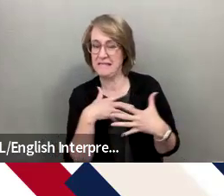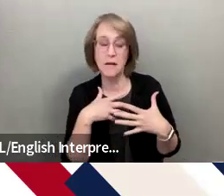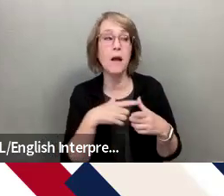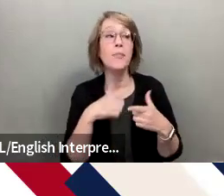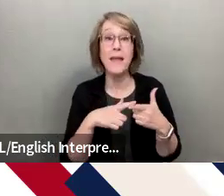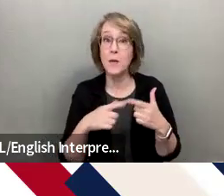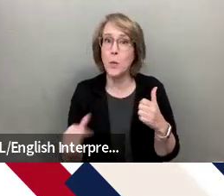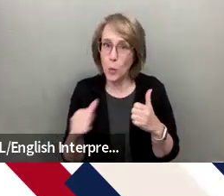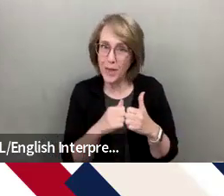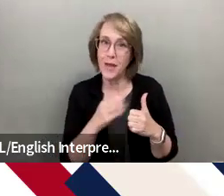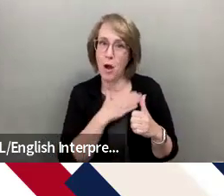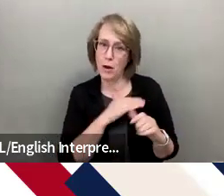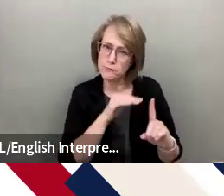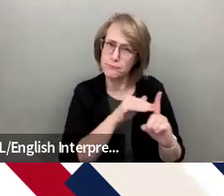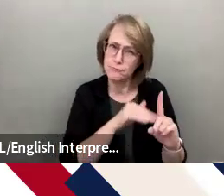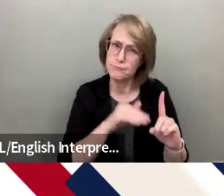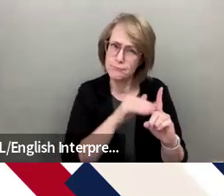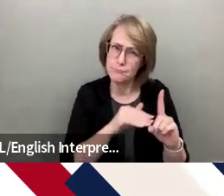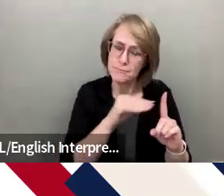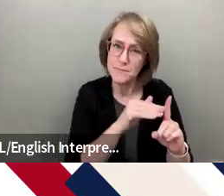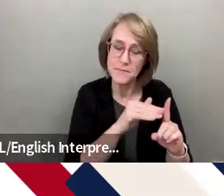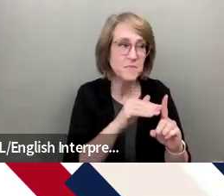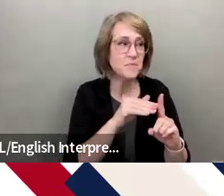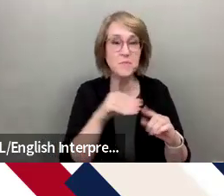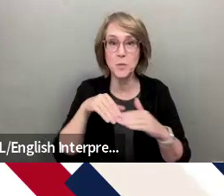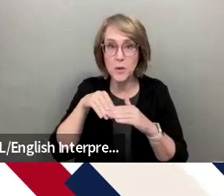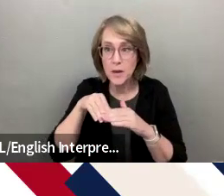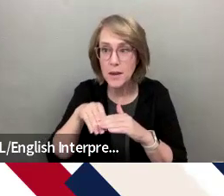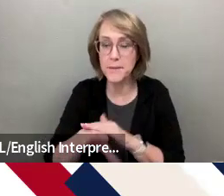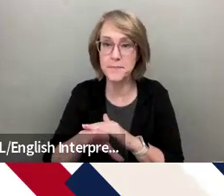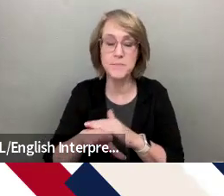PERSISTENCE YOU KNOW WE HAVE MADE OUR MARK AND COMING IN AND NOW WE HAVE FULL